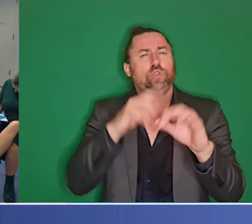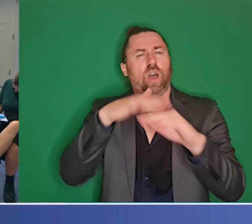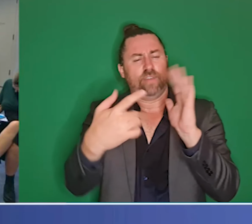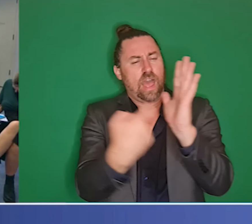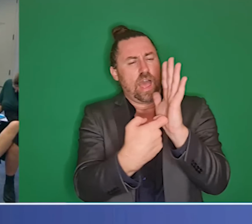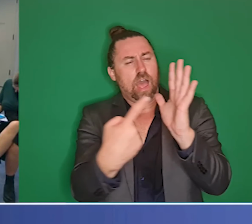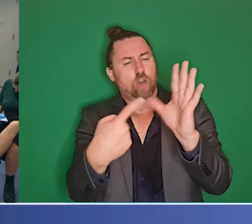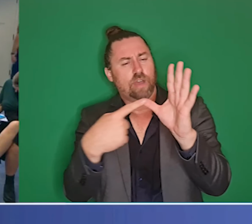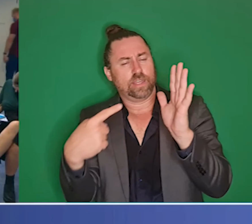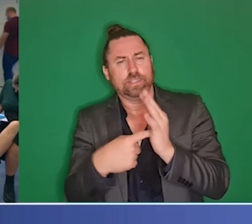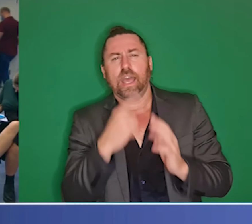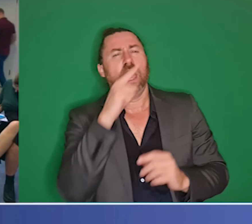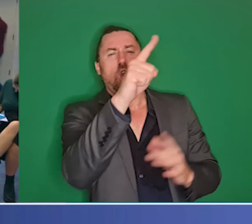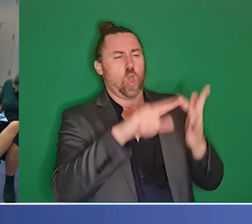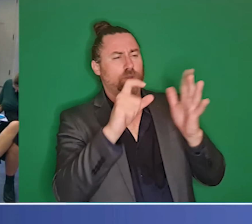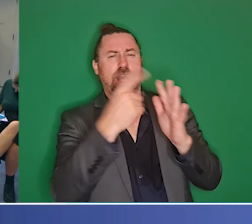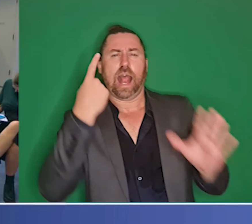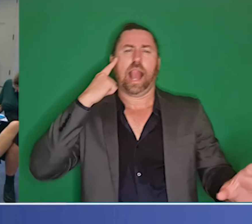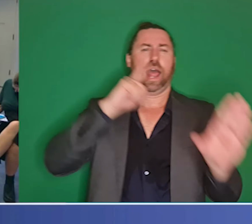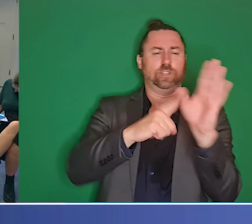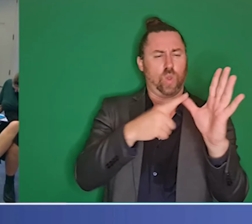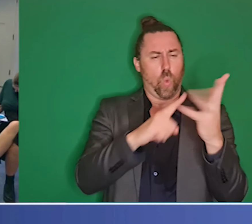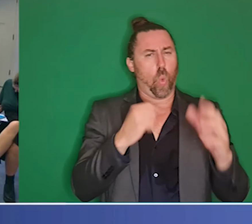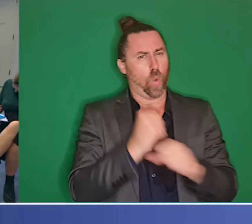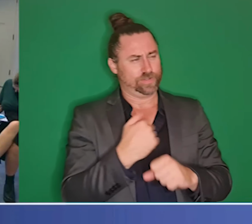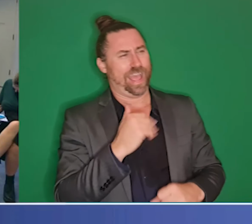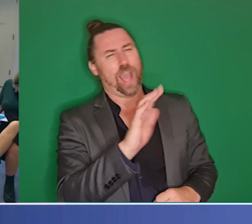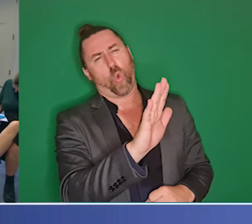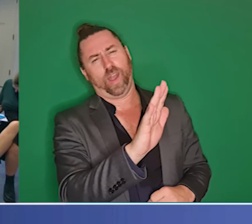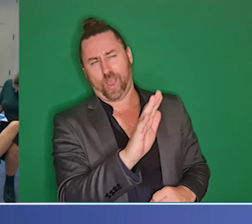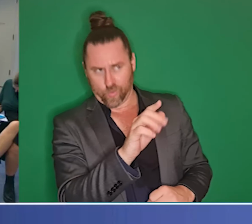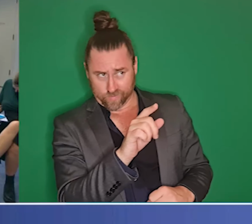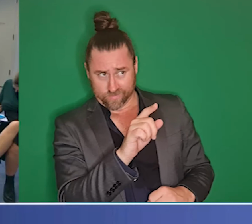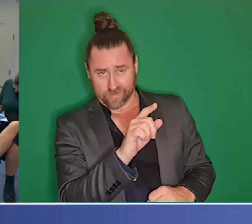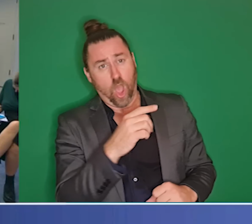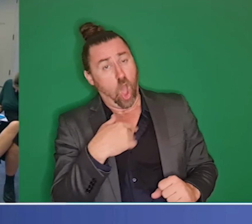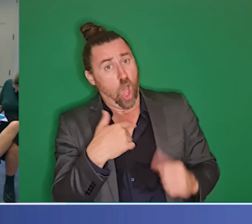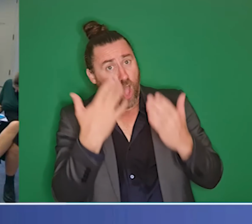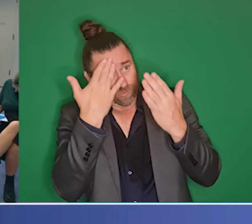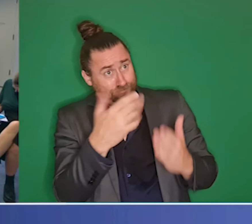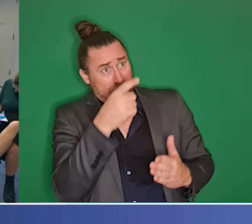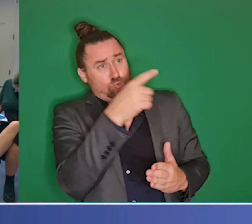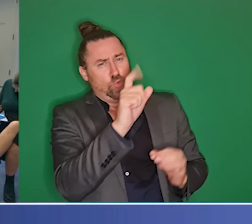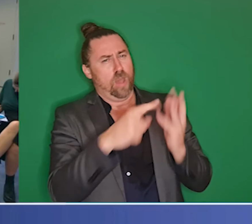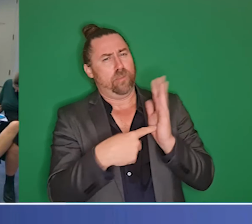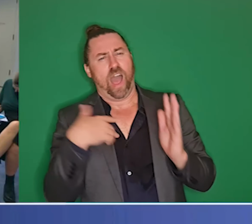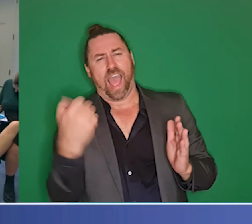You said you went to market early. With respect, that's not the case. This was a live issue for governments in the second quarter of last year.